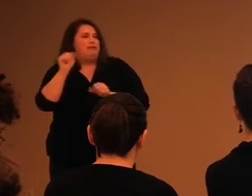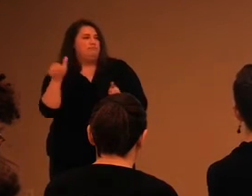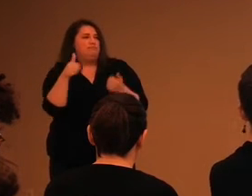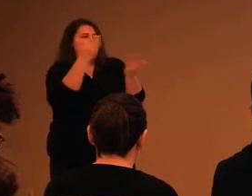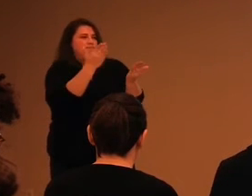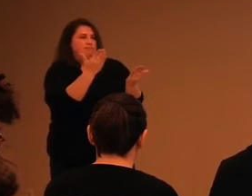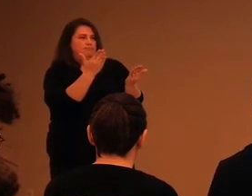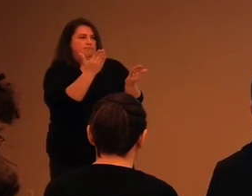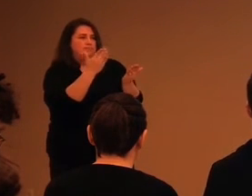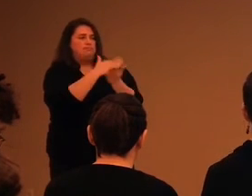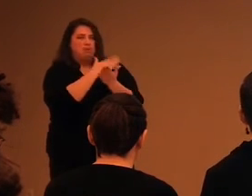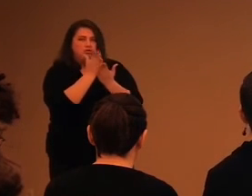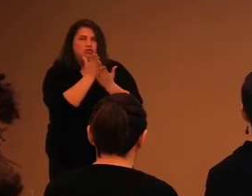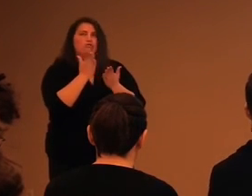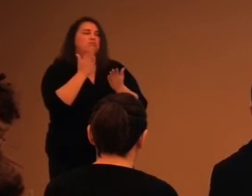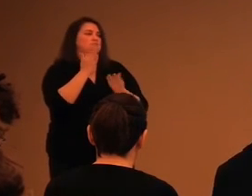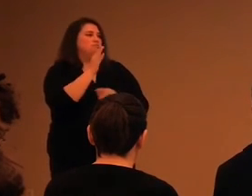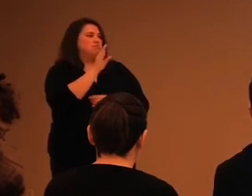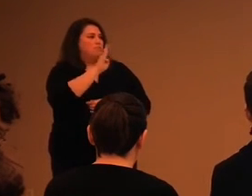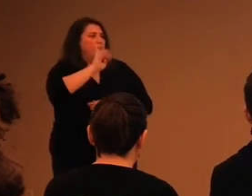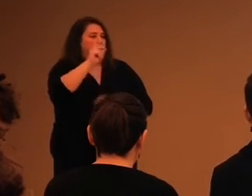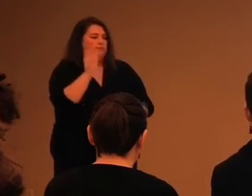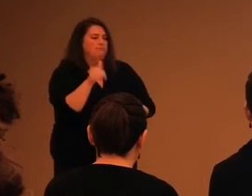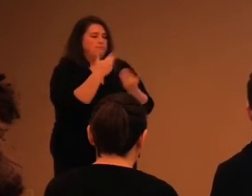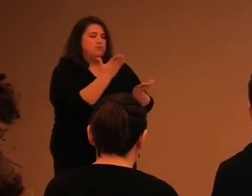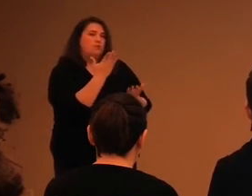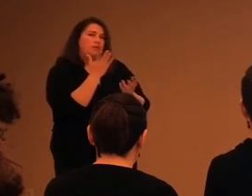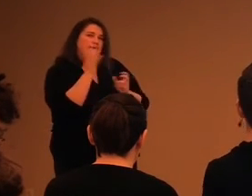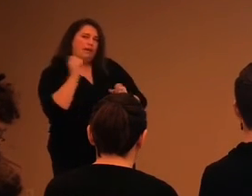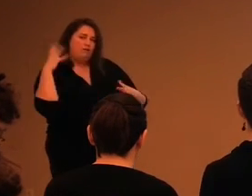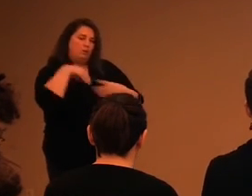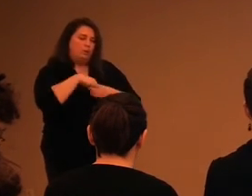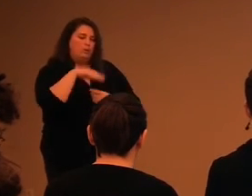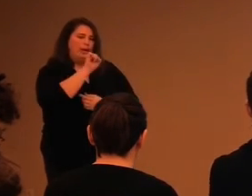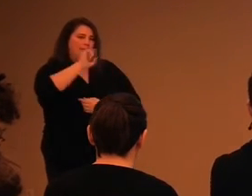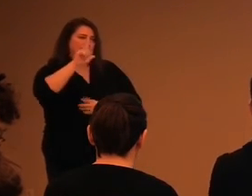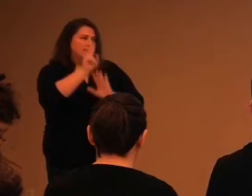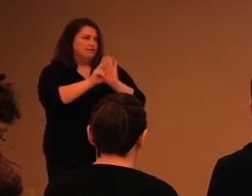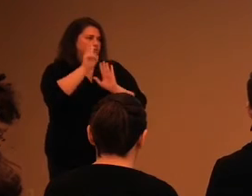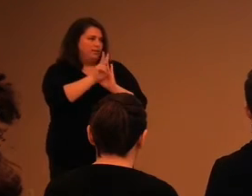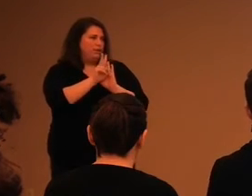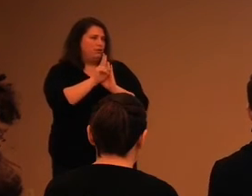Budget in their bid so we can incorporate American sign language video and for all of our exhibits